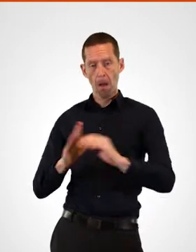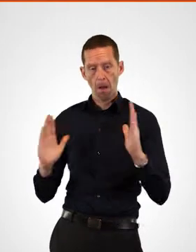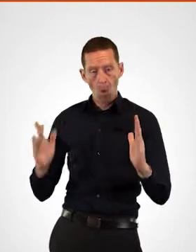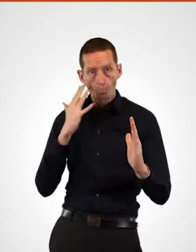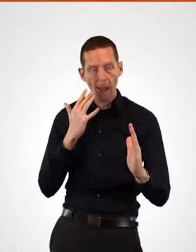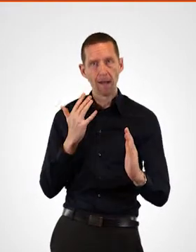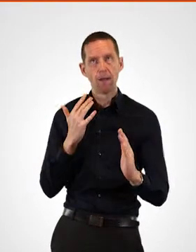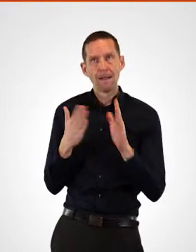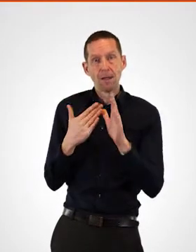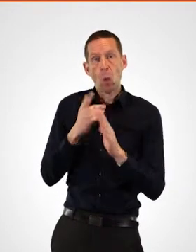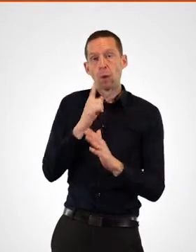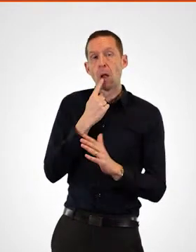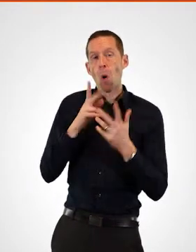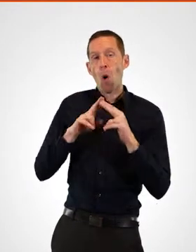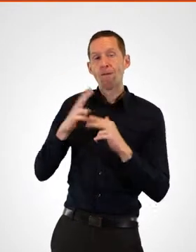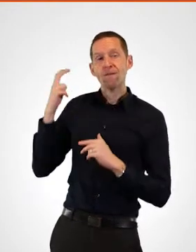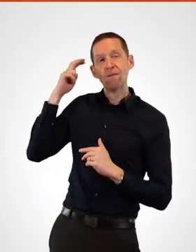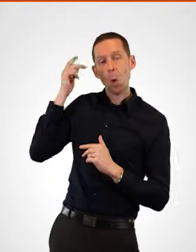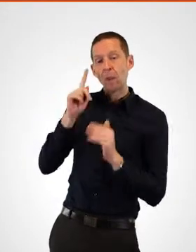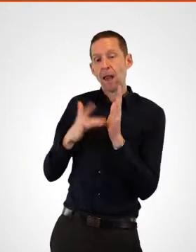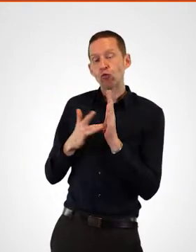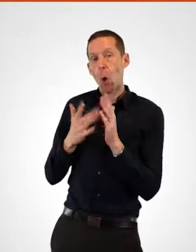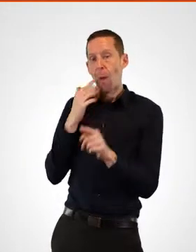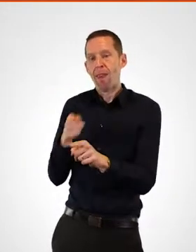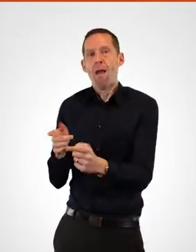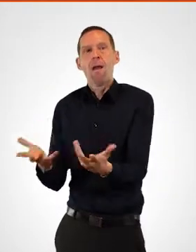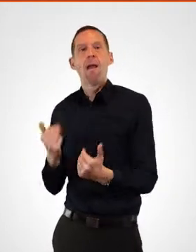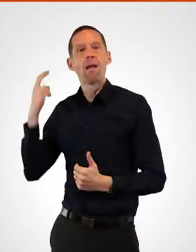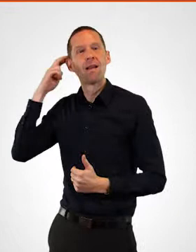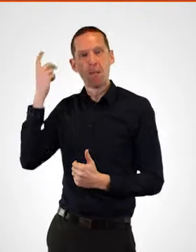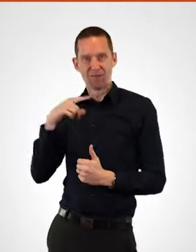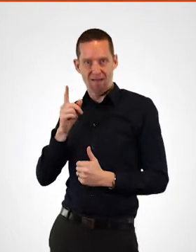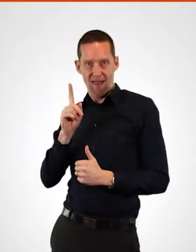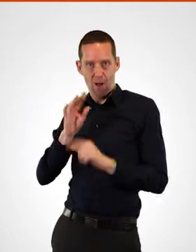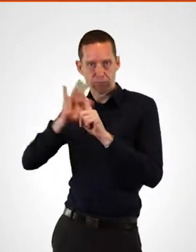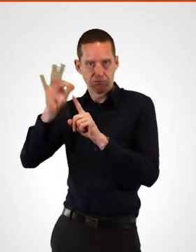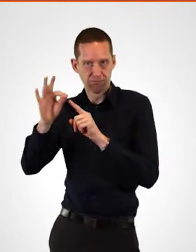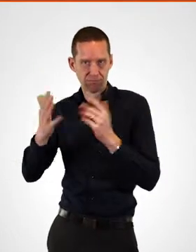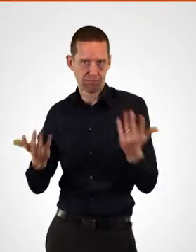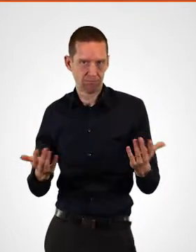what kind of technology was present when the children had their implants? And as I've already mentioned,